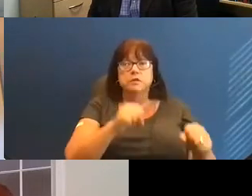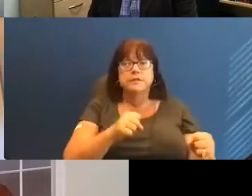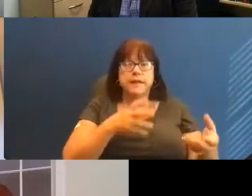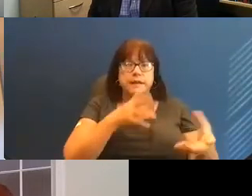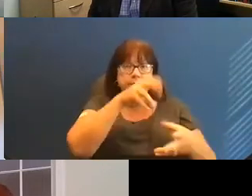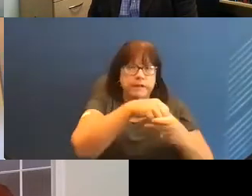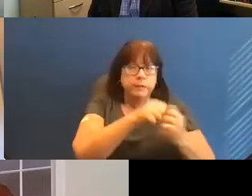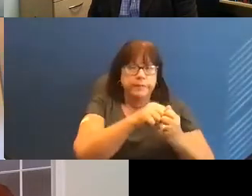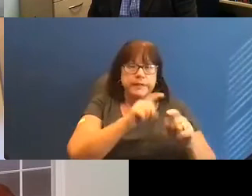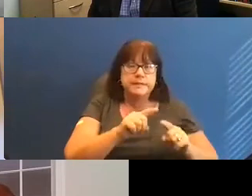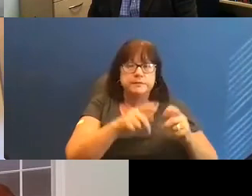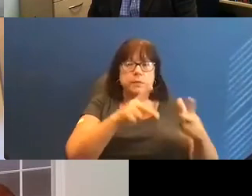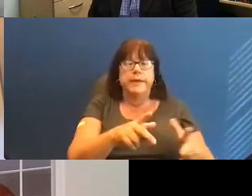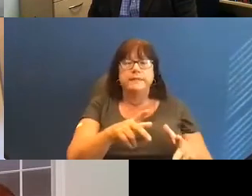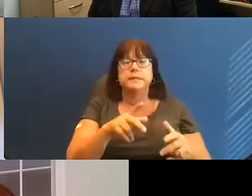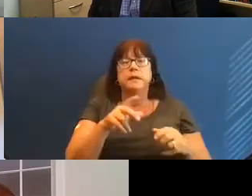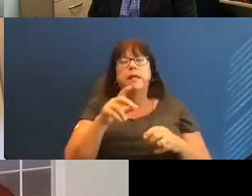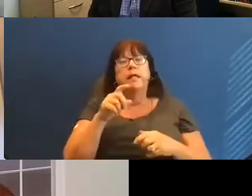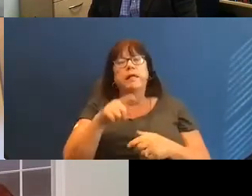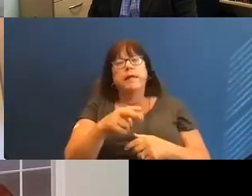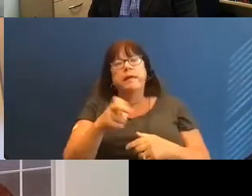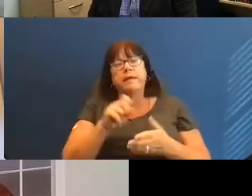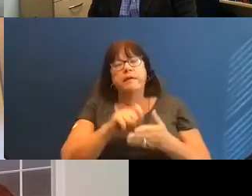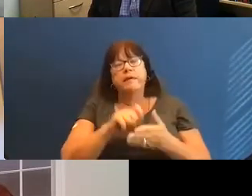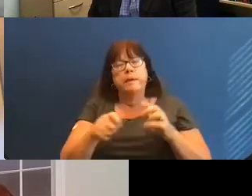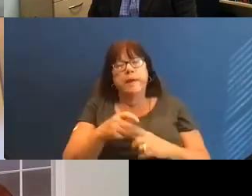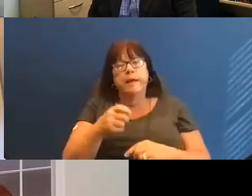calls the disposable assignment which students hate doing and faculty often hate grading,